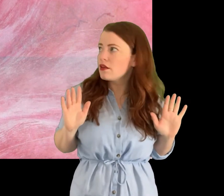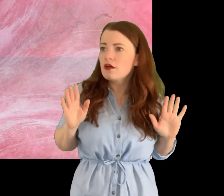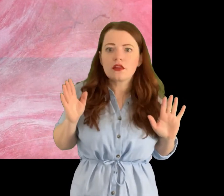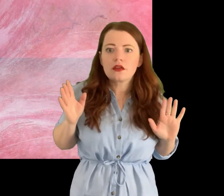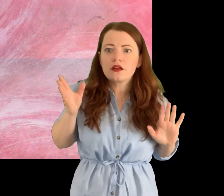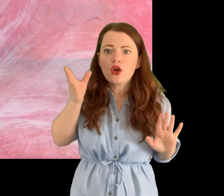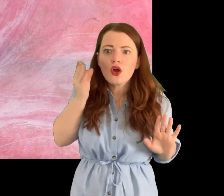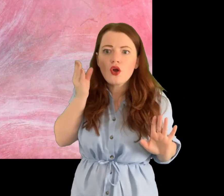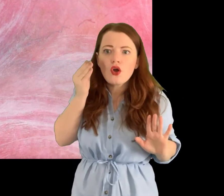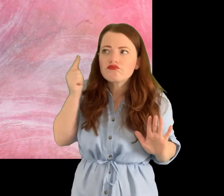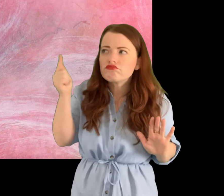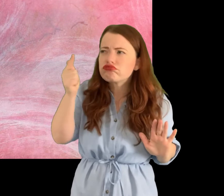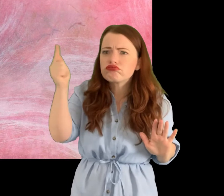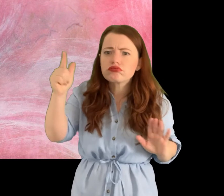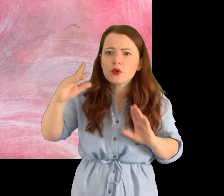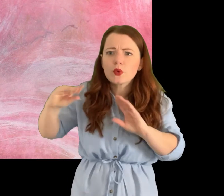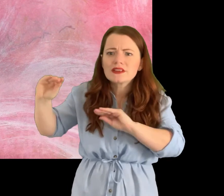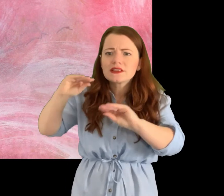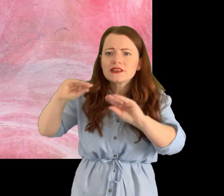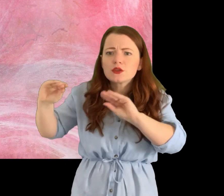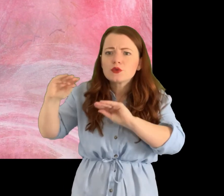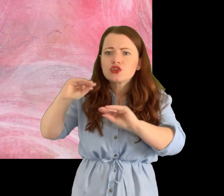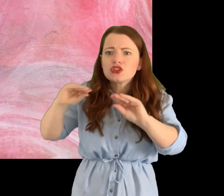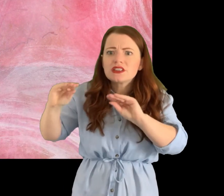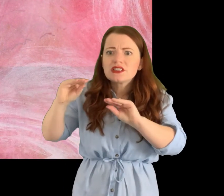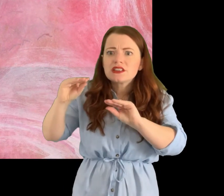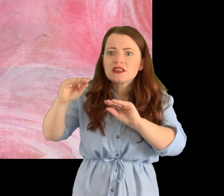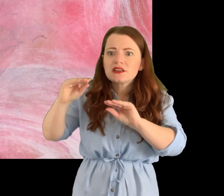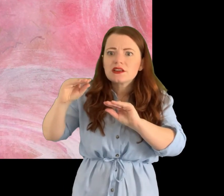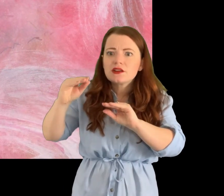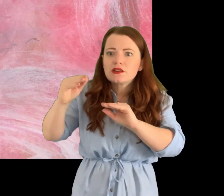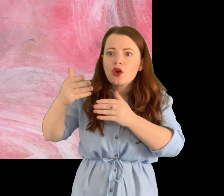Then they heard a far-off whispering Calling life into their tired limbs